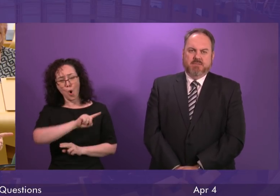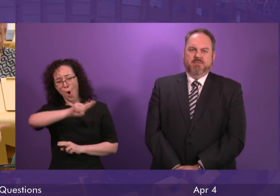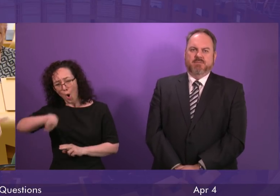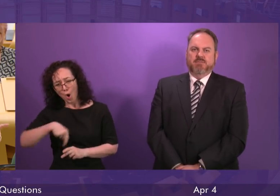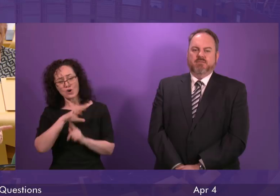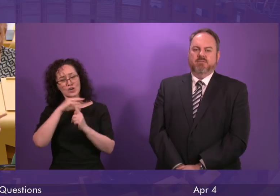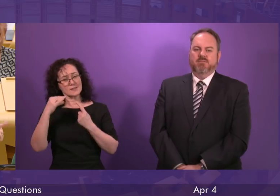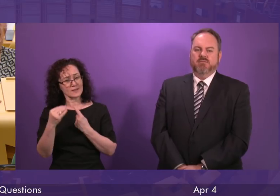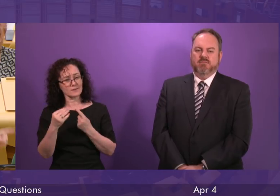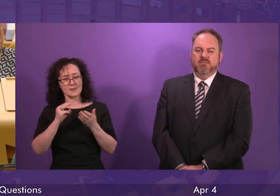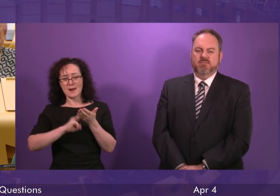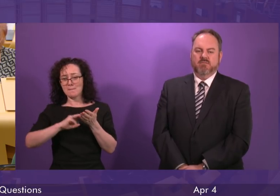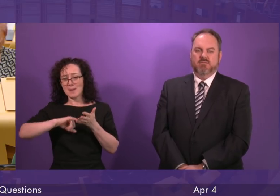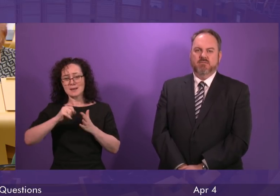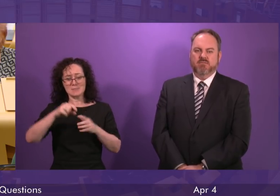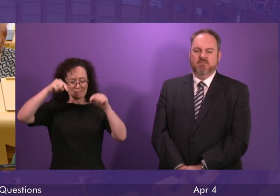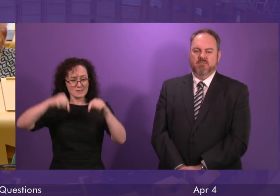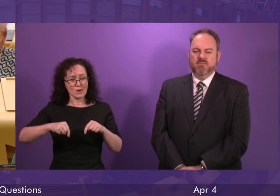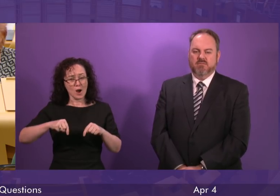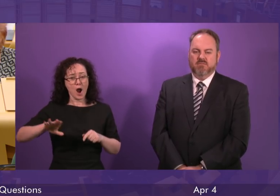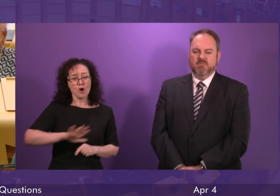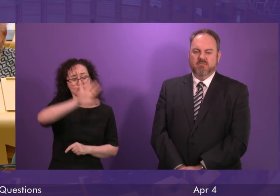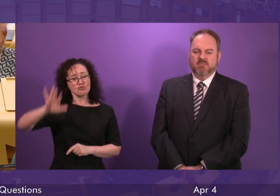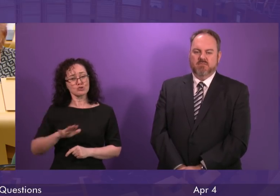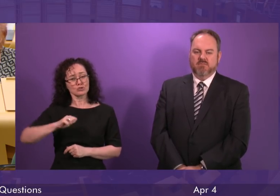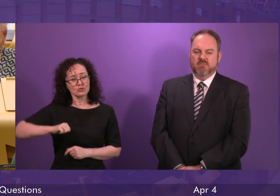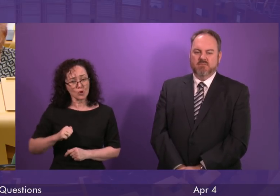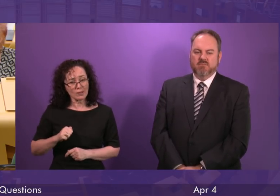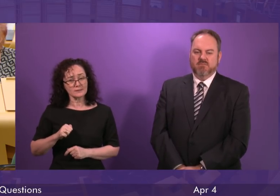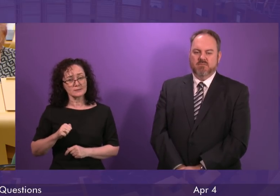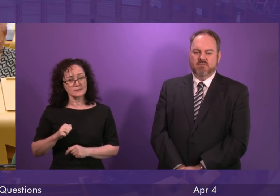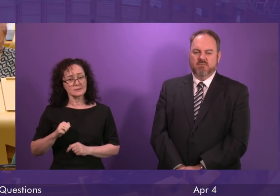in the Scottish Parliament and every Conservative politician across the country should be hanging